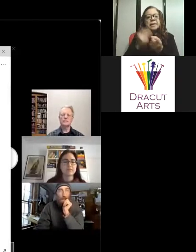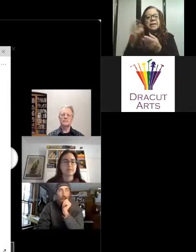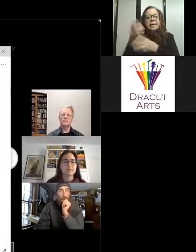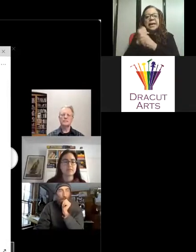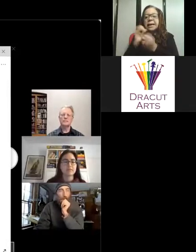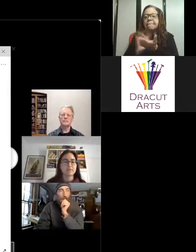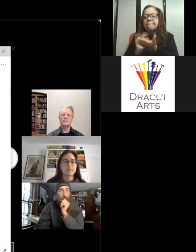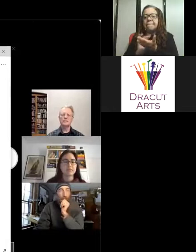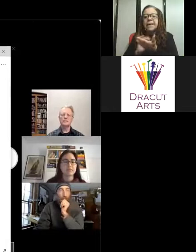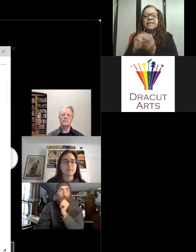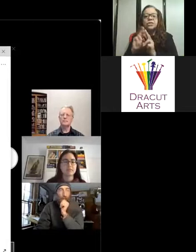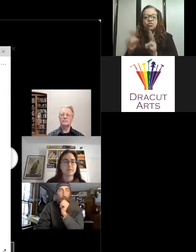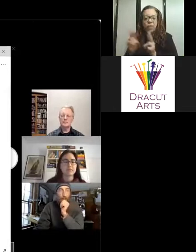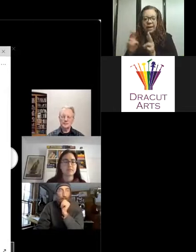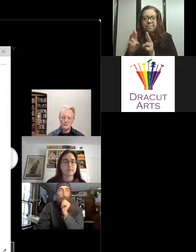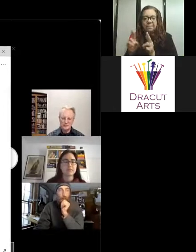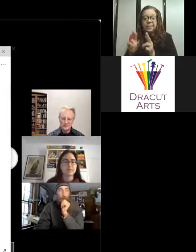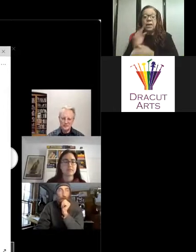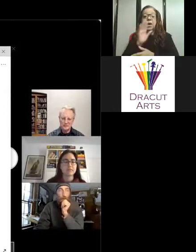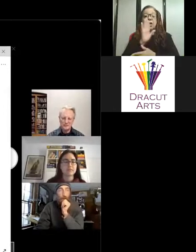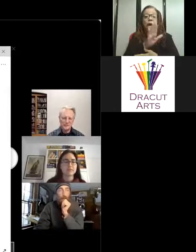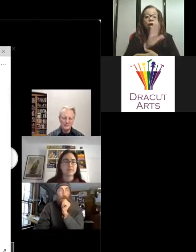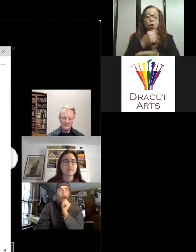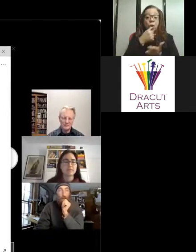Um, and her letters, she wrote a lot of letters